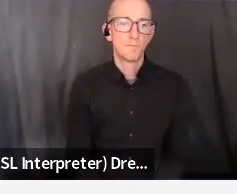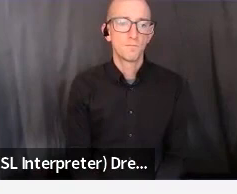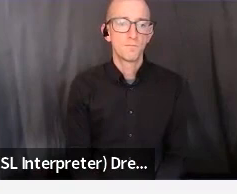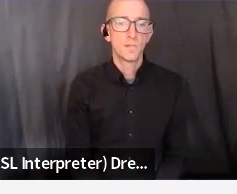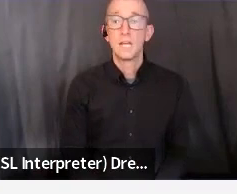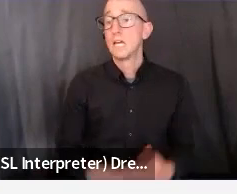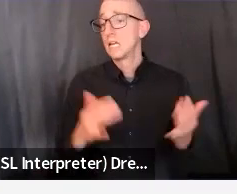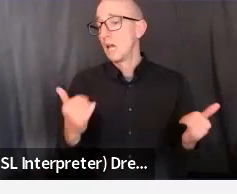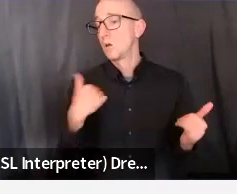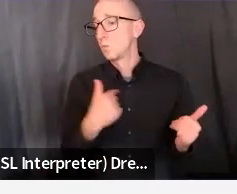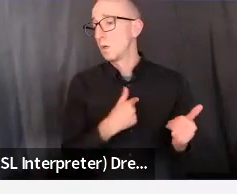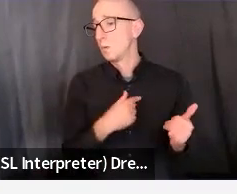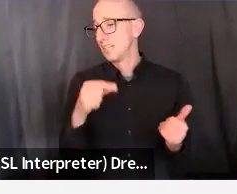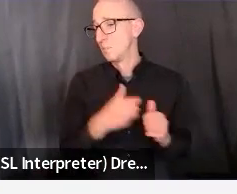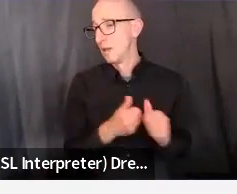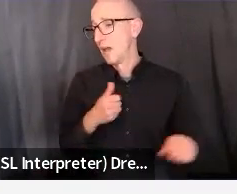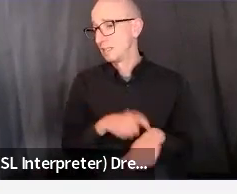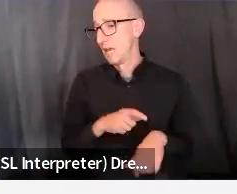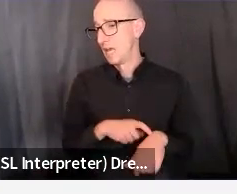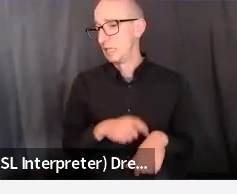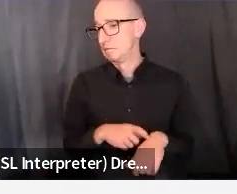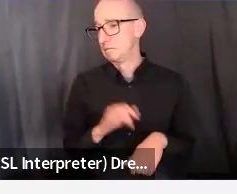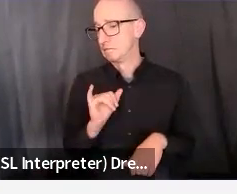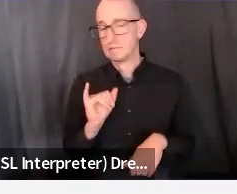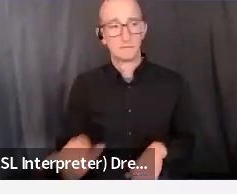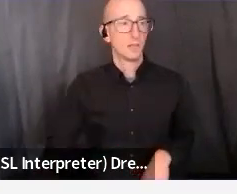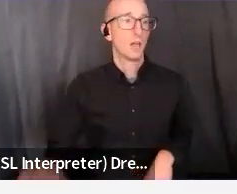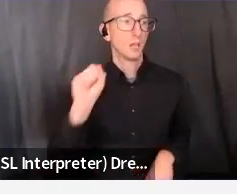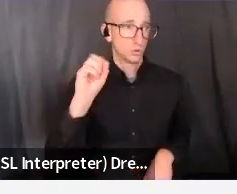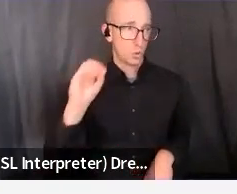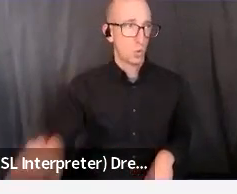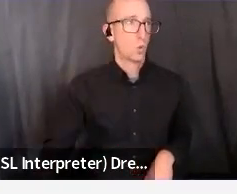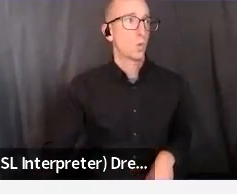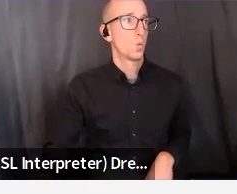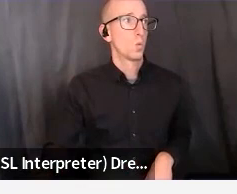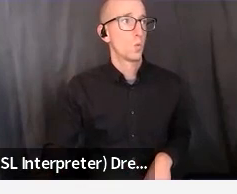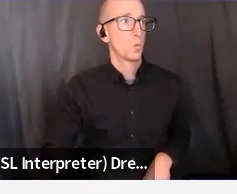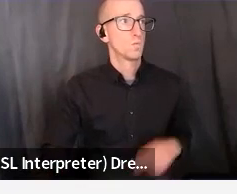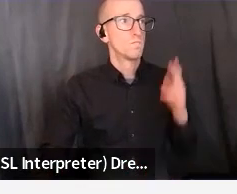detailed information, all the detailed information you'll need to apply for the program. So we will